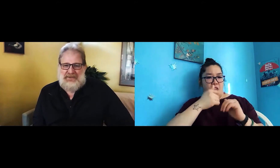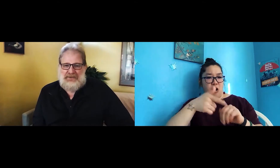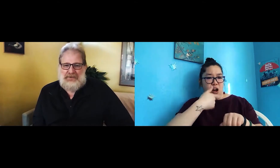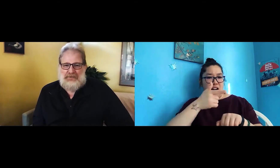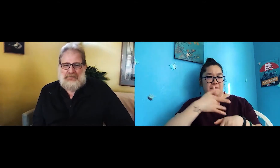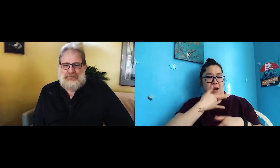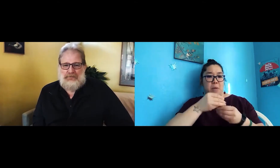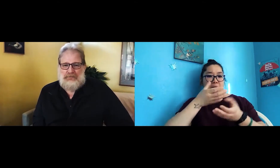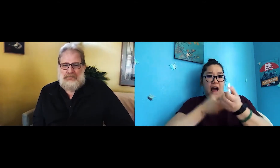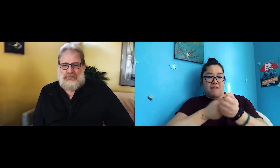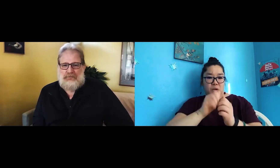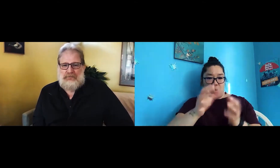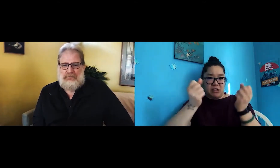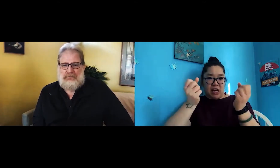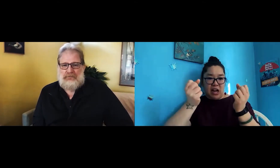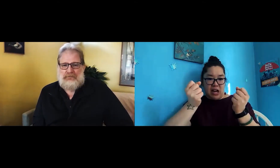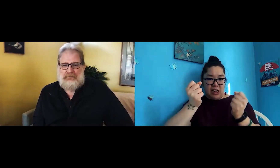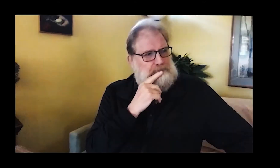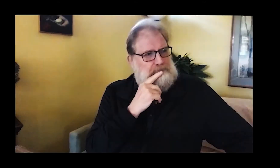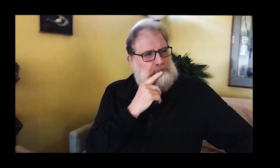How long did it take until you felt more confident with your signing?